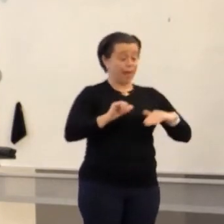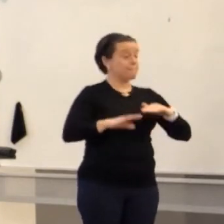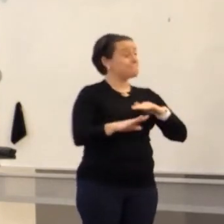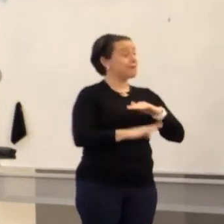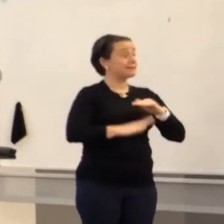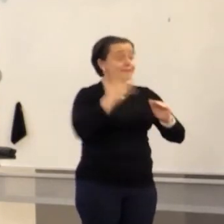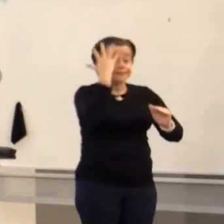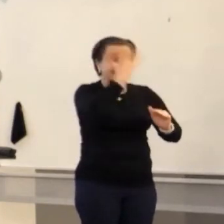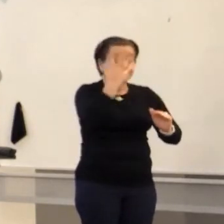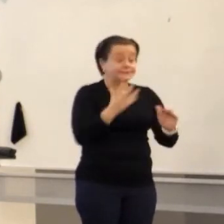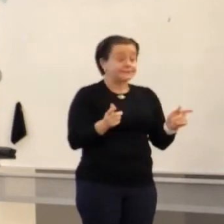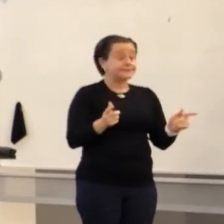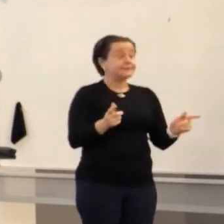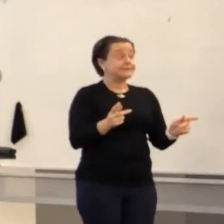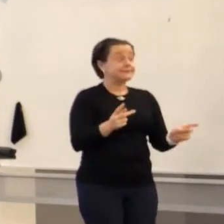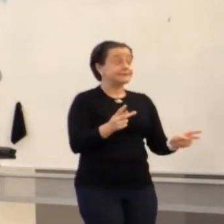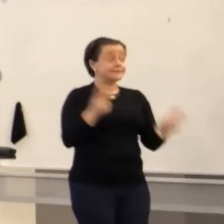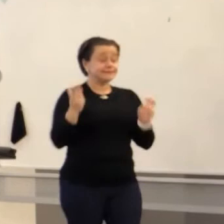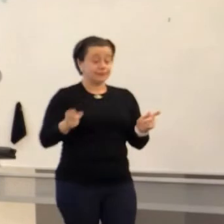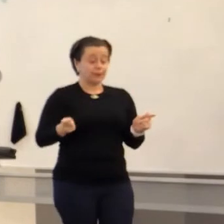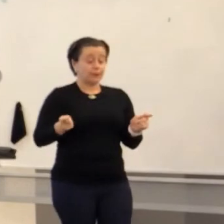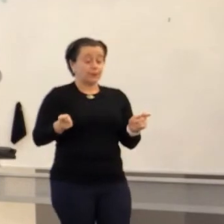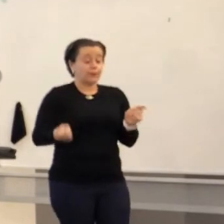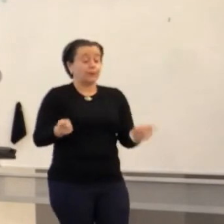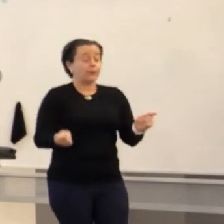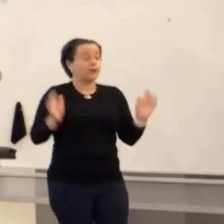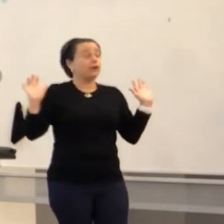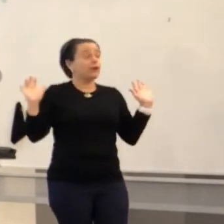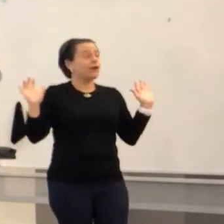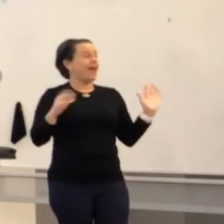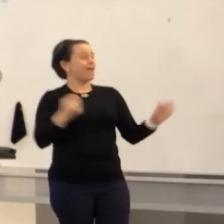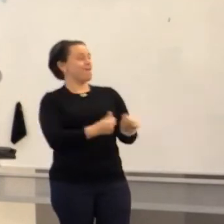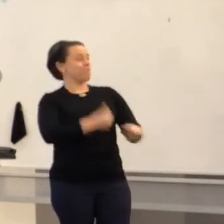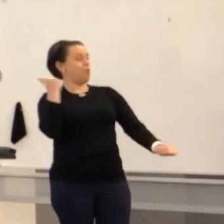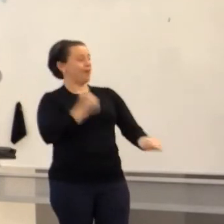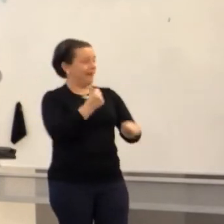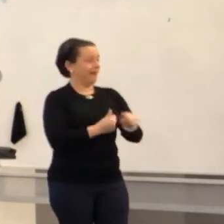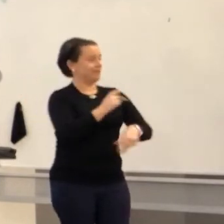to how it looks and evade copyright infringement